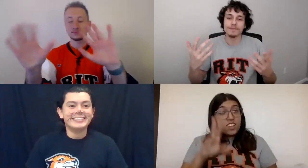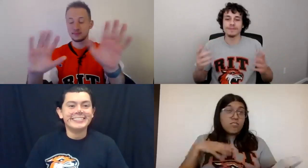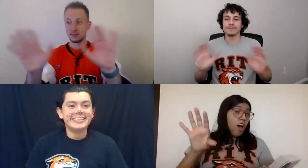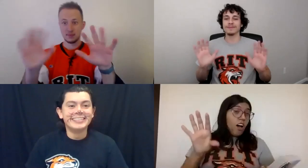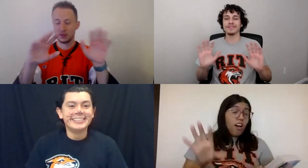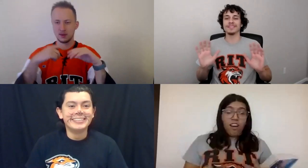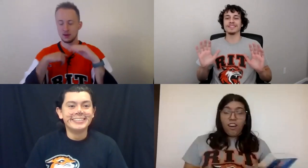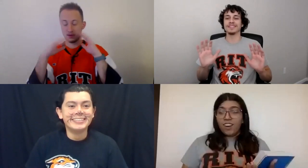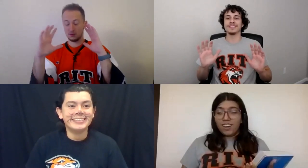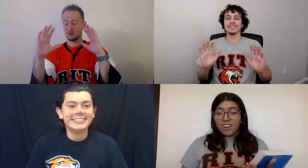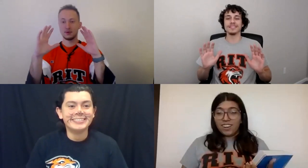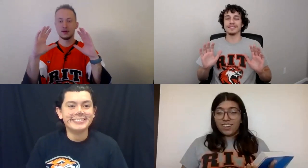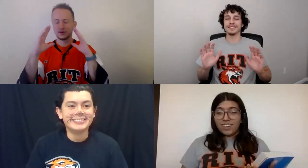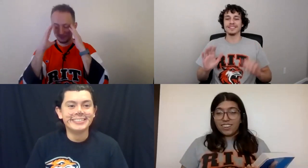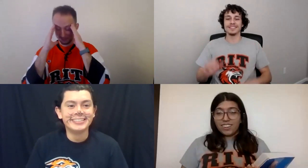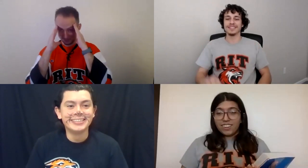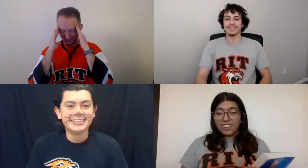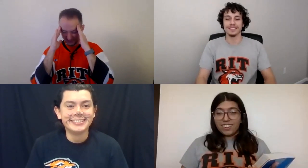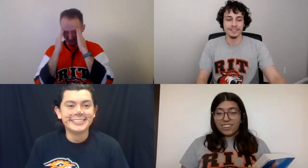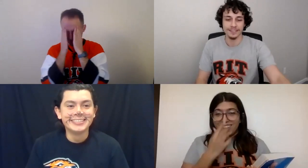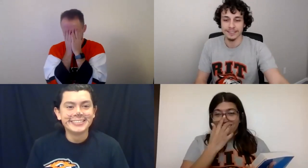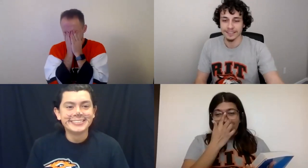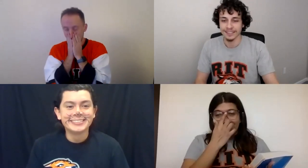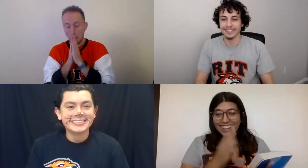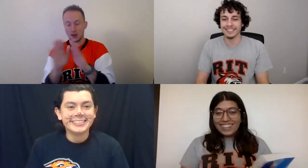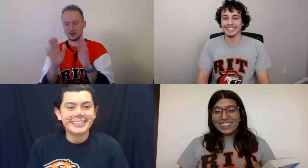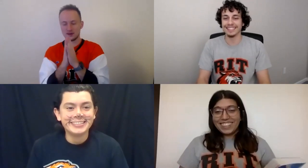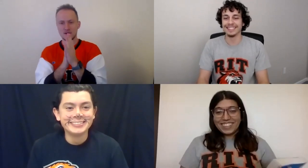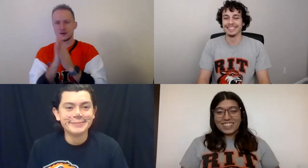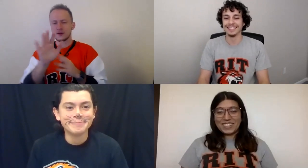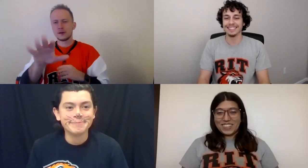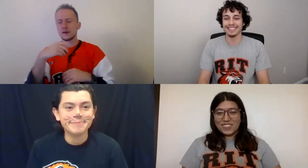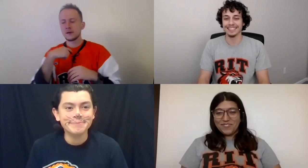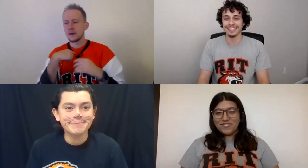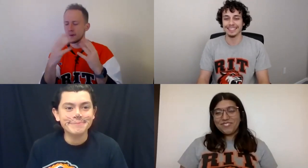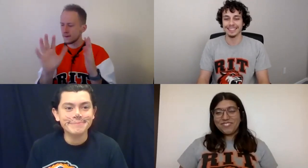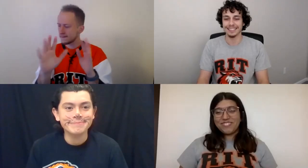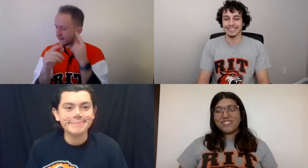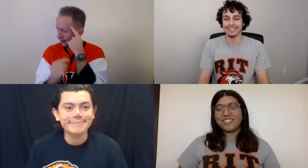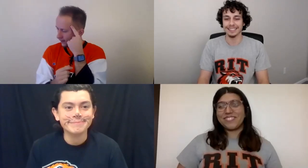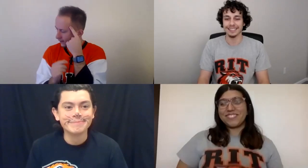Matt: no, no, no, I had a headache just looking at this. Hmm, let me think.